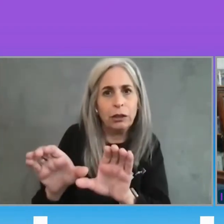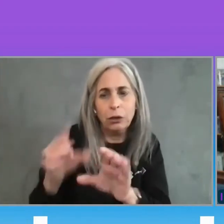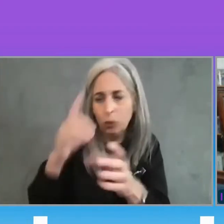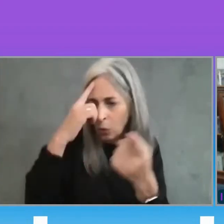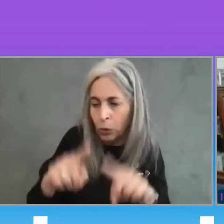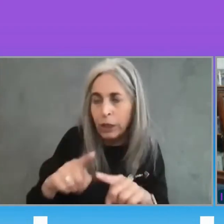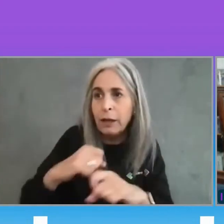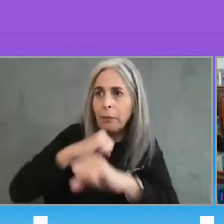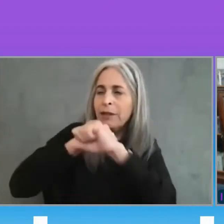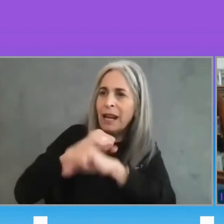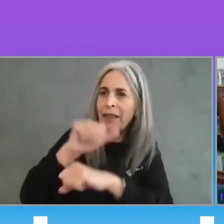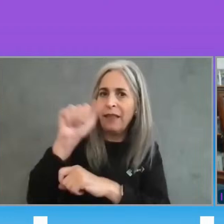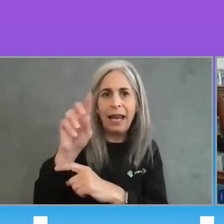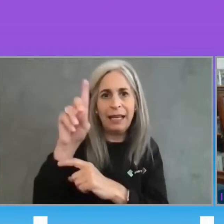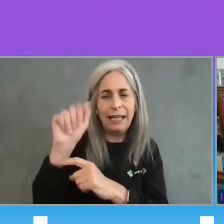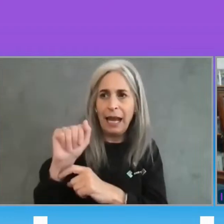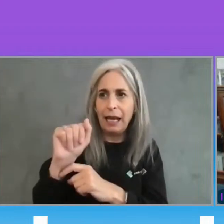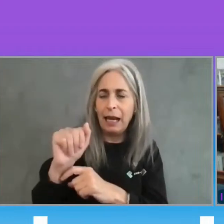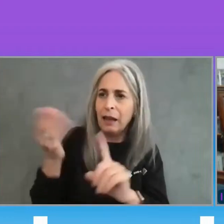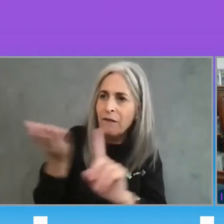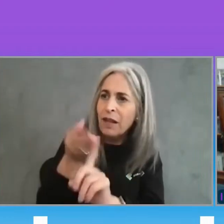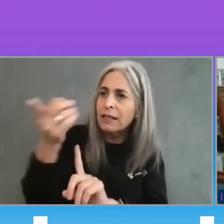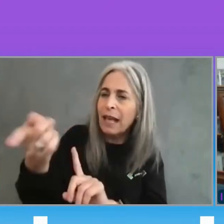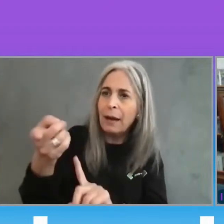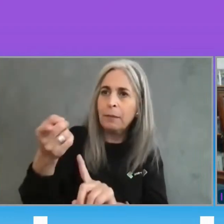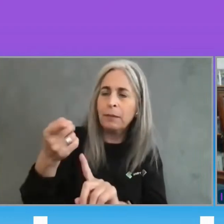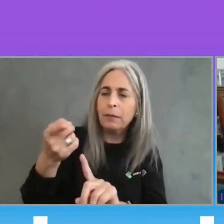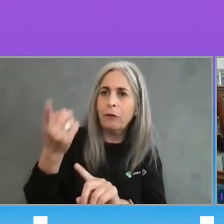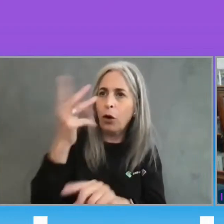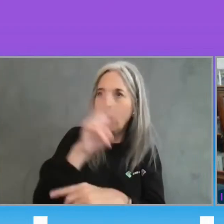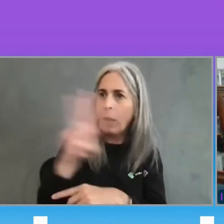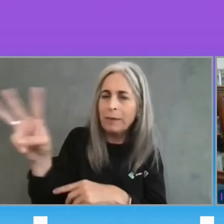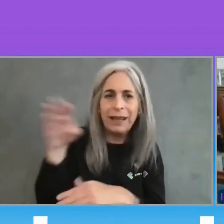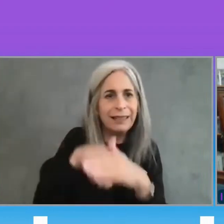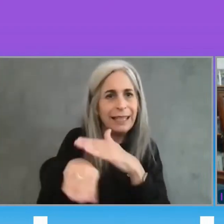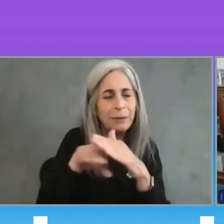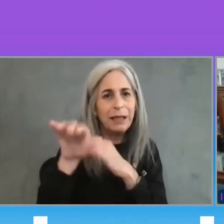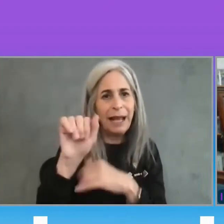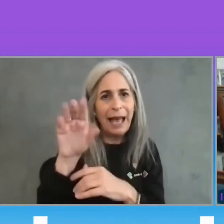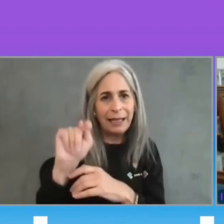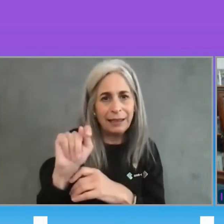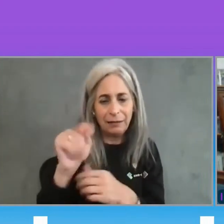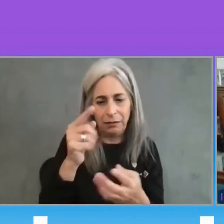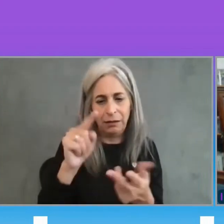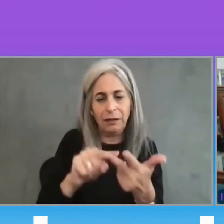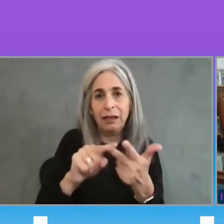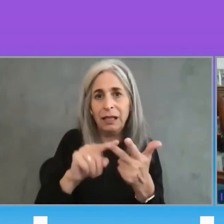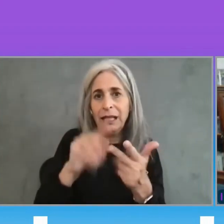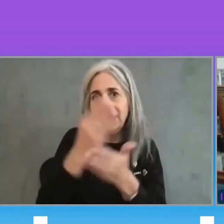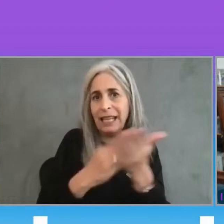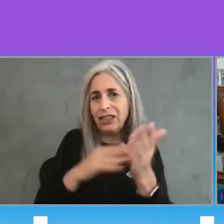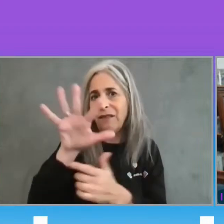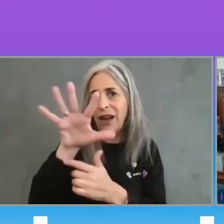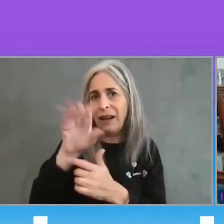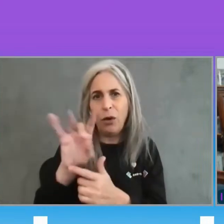Ada, get them to agree to, you know, my website Accessibility